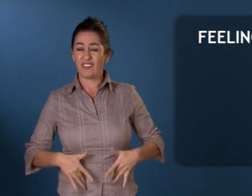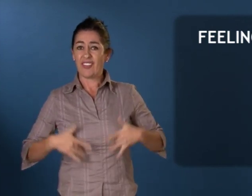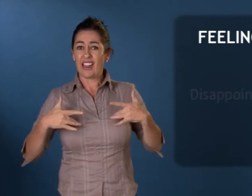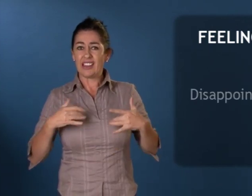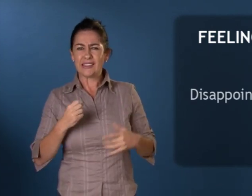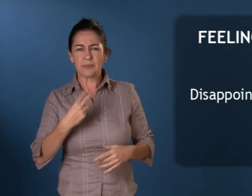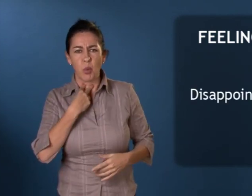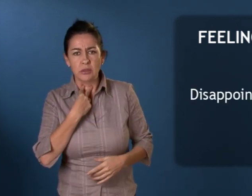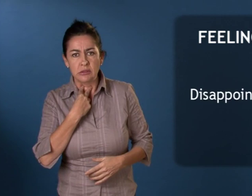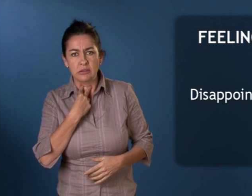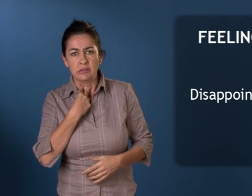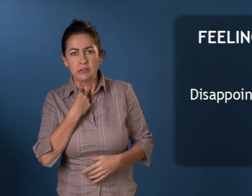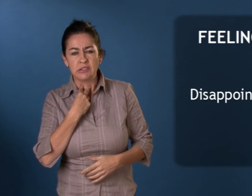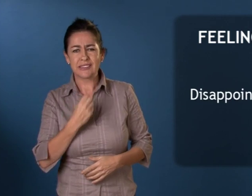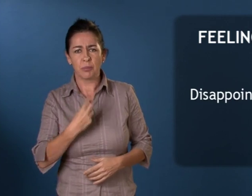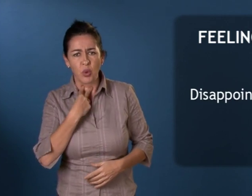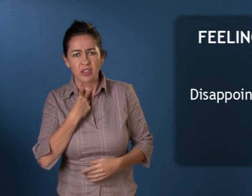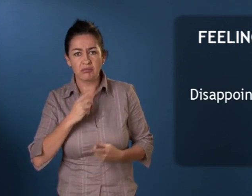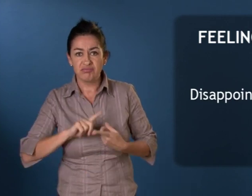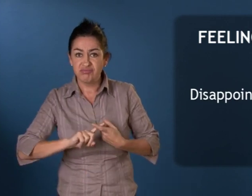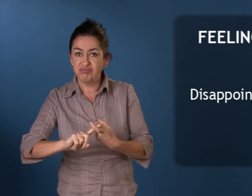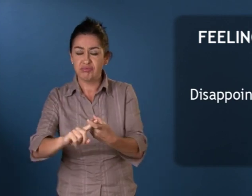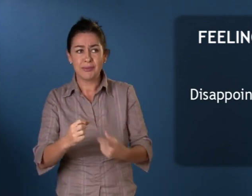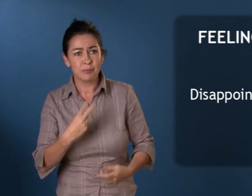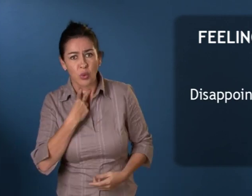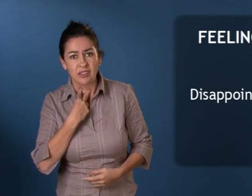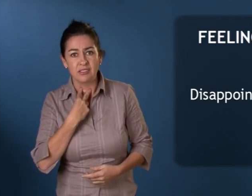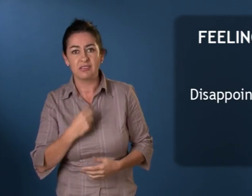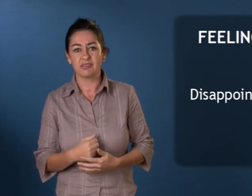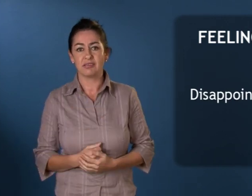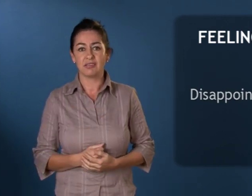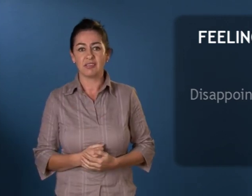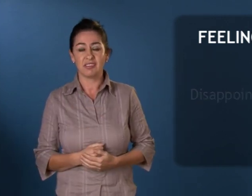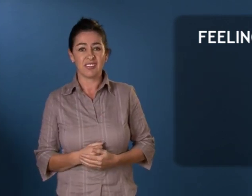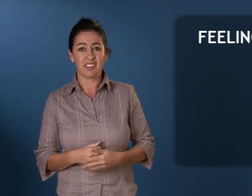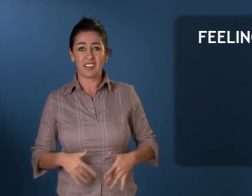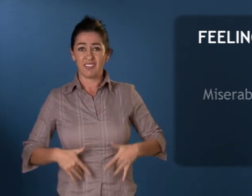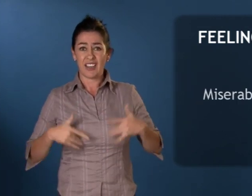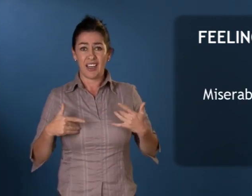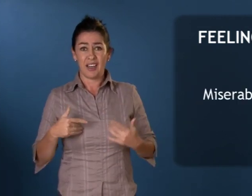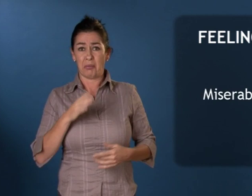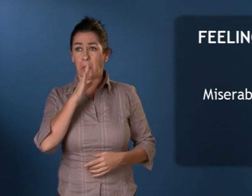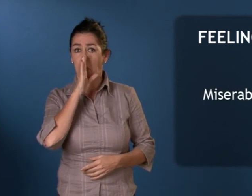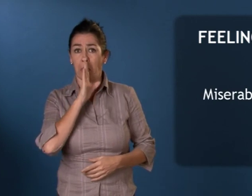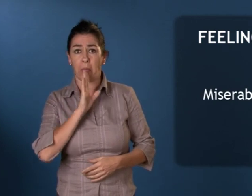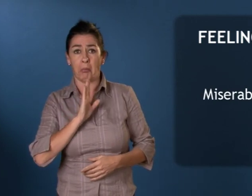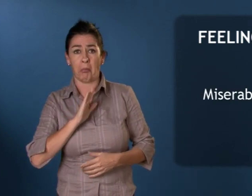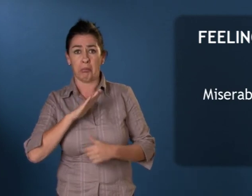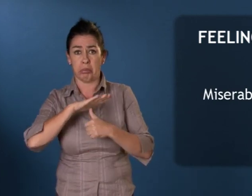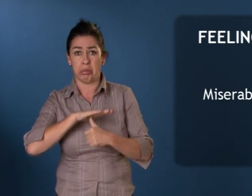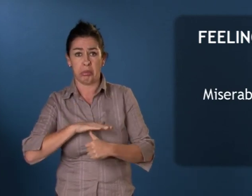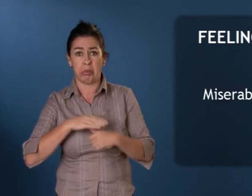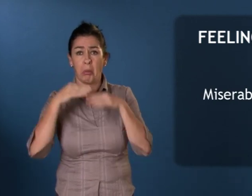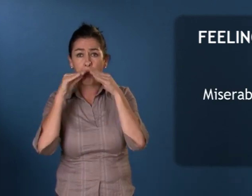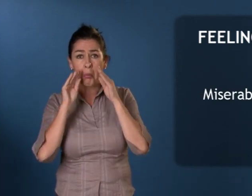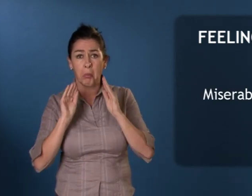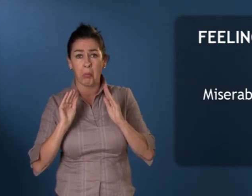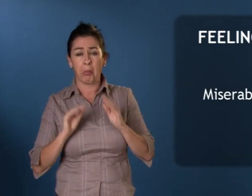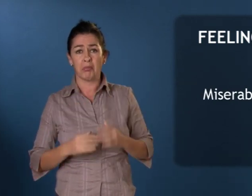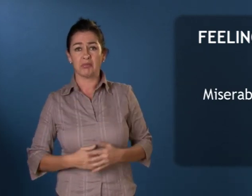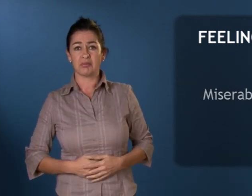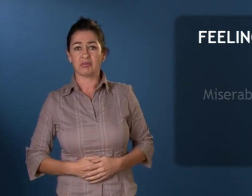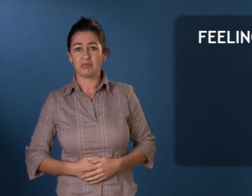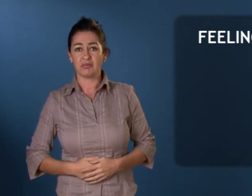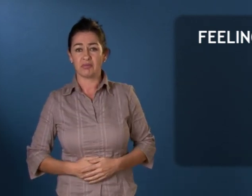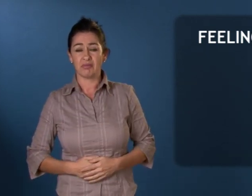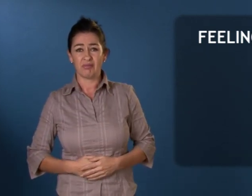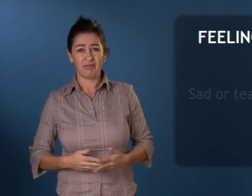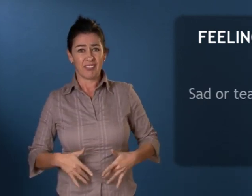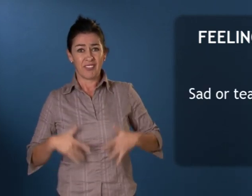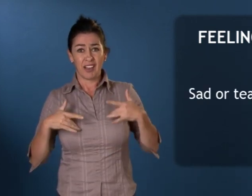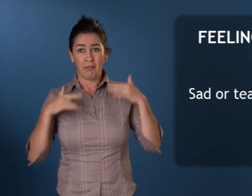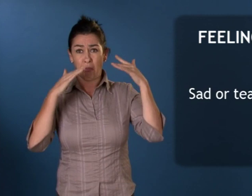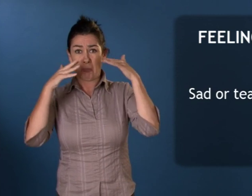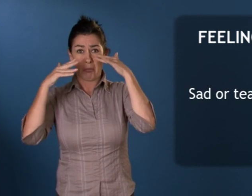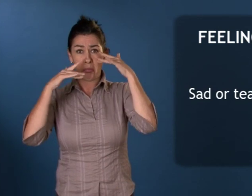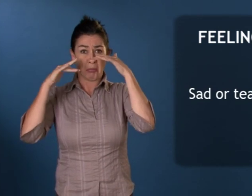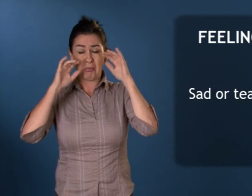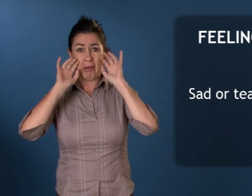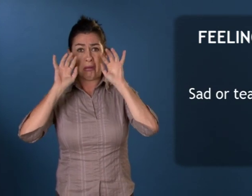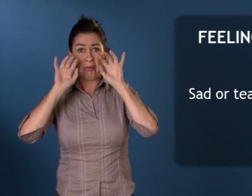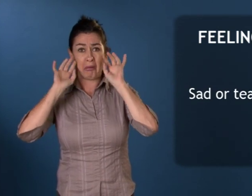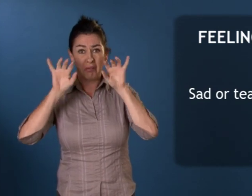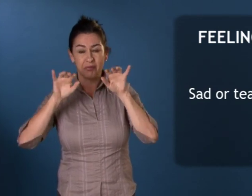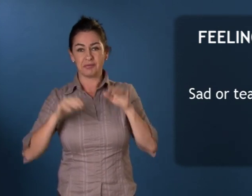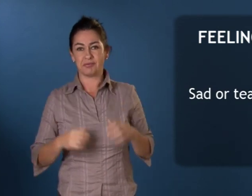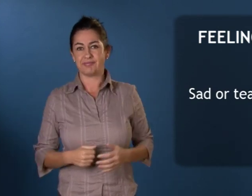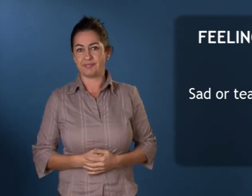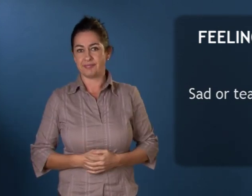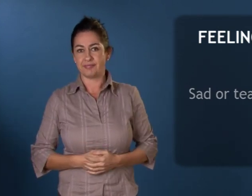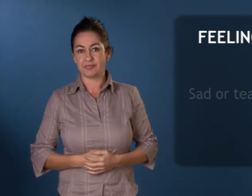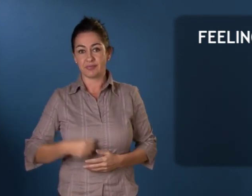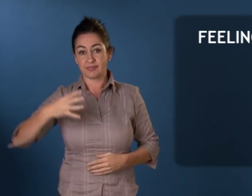You may have feelings of disappointment. You could feel miserable and sad. You may also feel tearful.